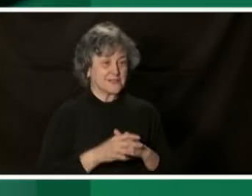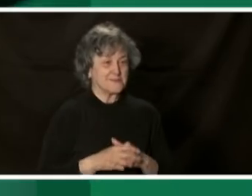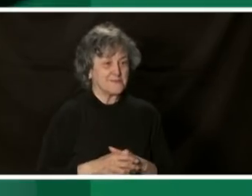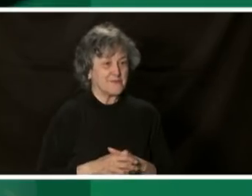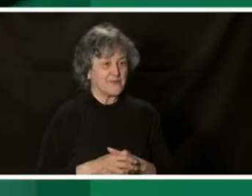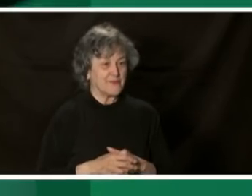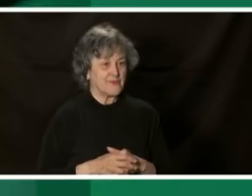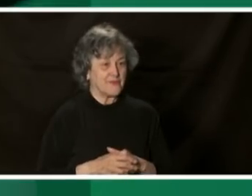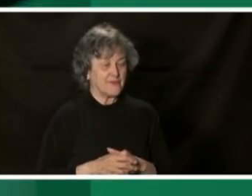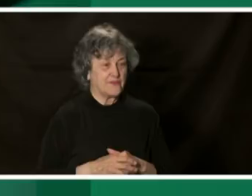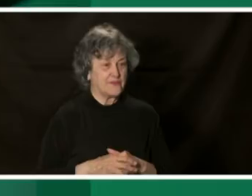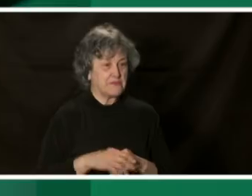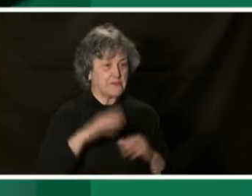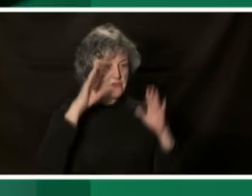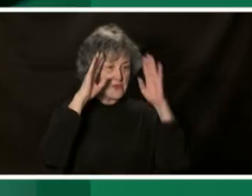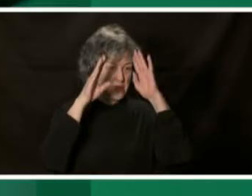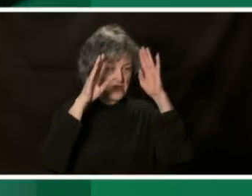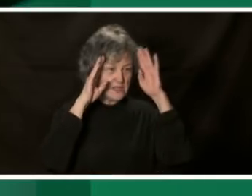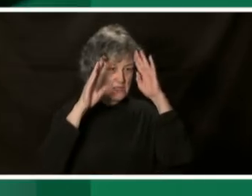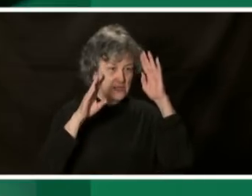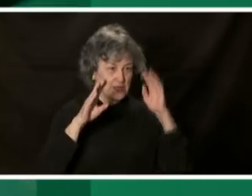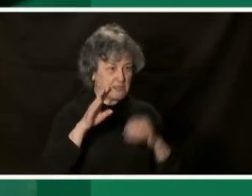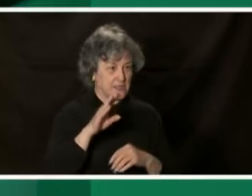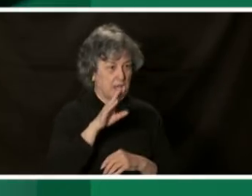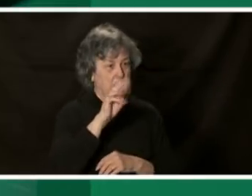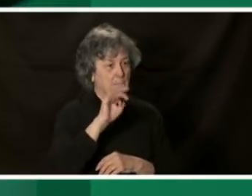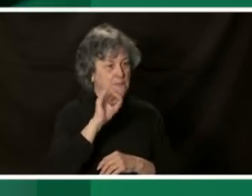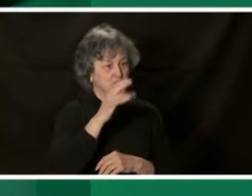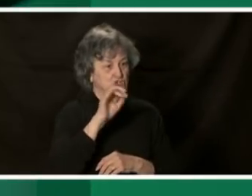» HELLO, EVERYONE. MY NAME IS MICHELLE EMERSON FROM HAYDEN, ALABAMA.